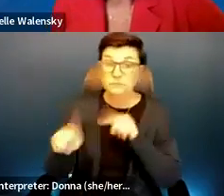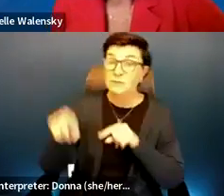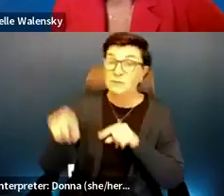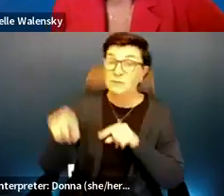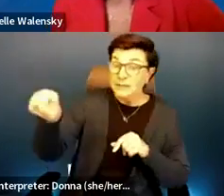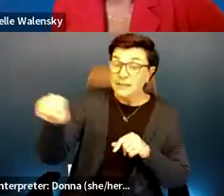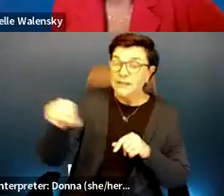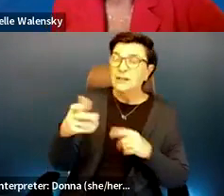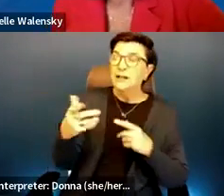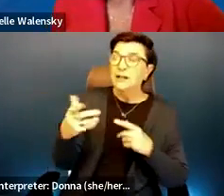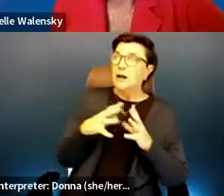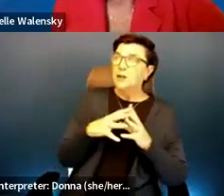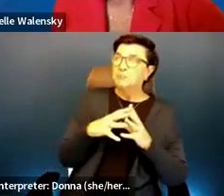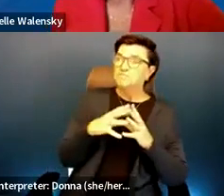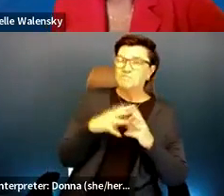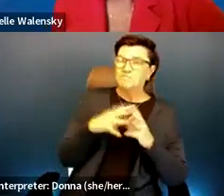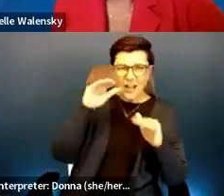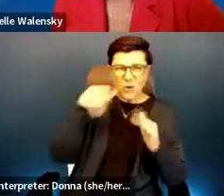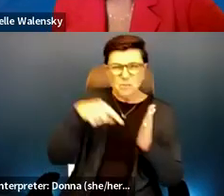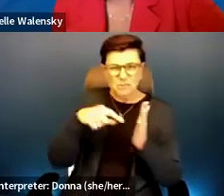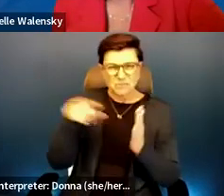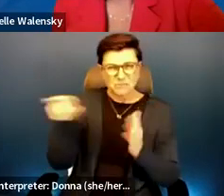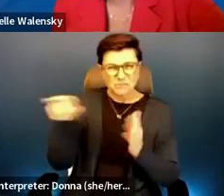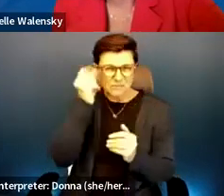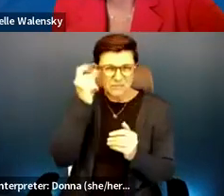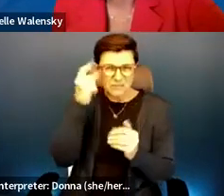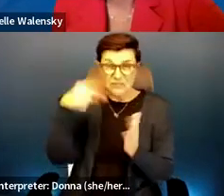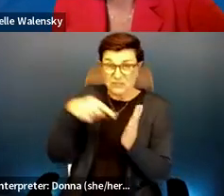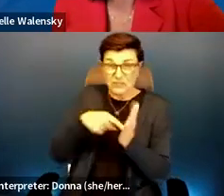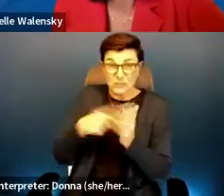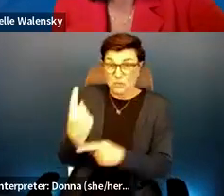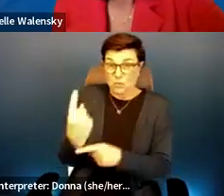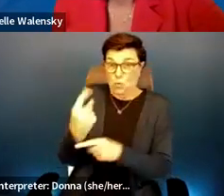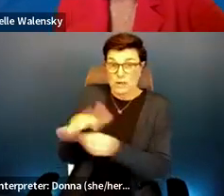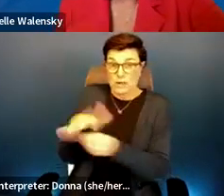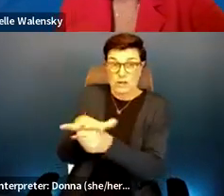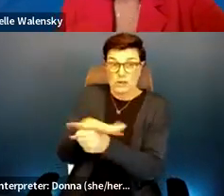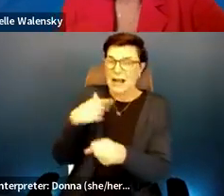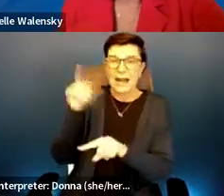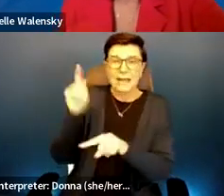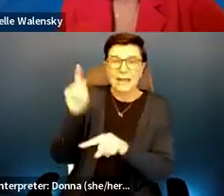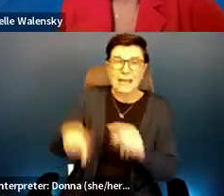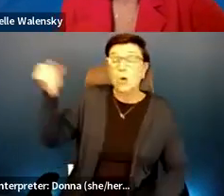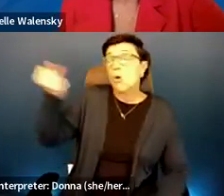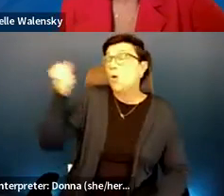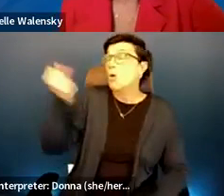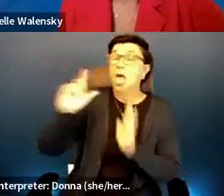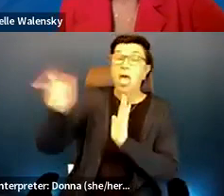that I hope you all recognize was one I did not wait for Moving Forward on. It was an announcement we made, I think,